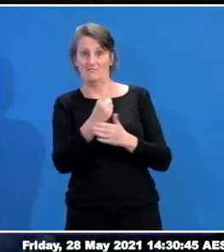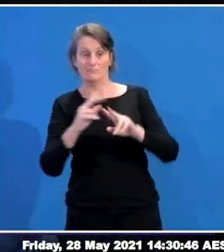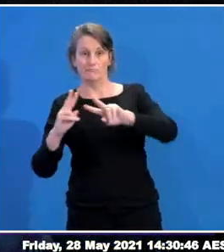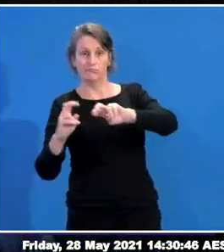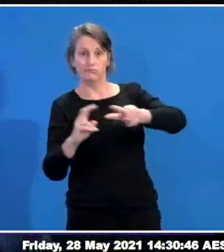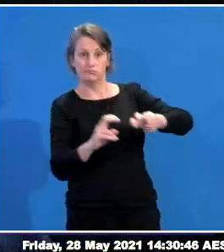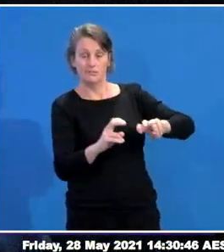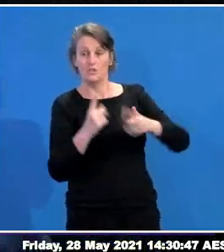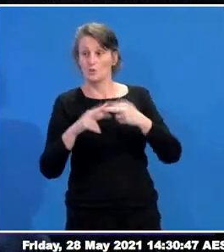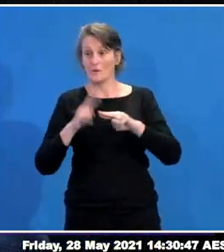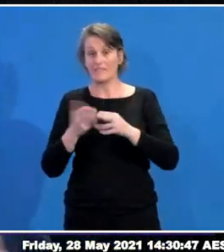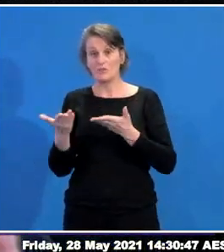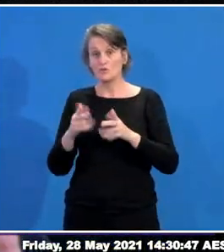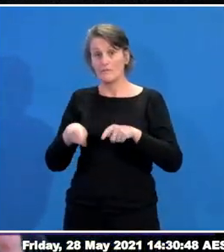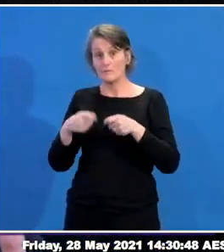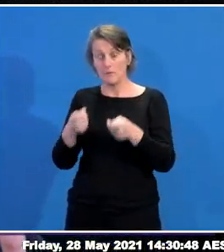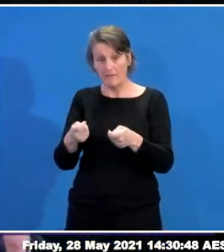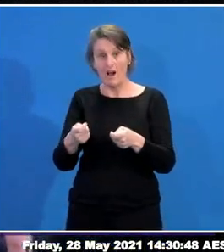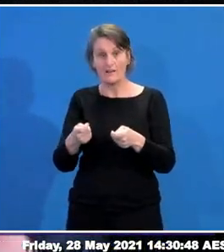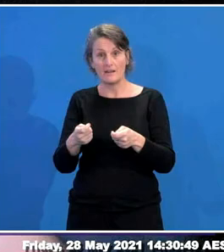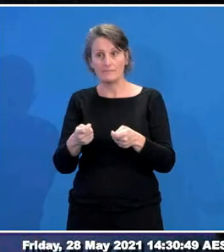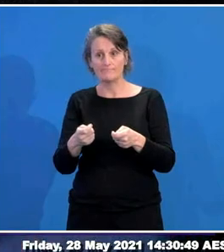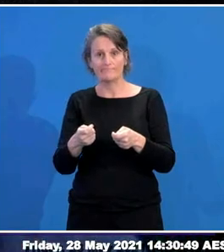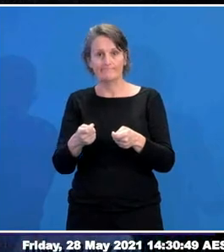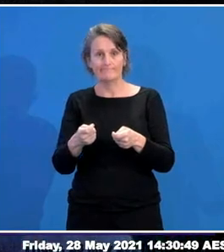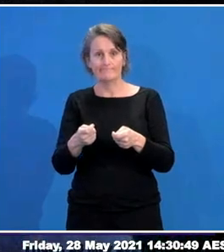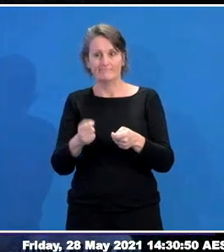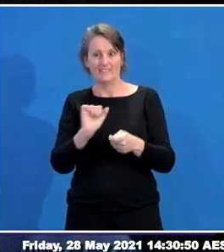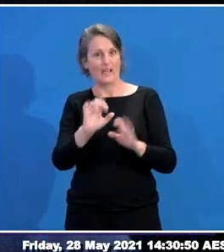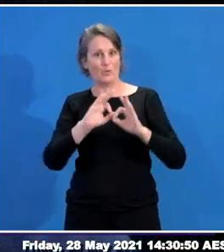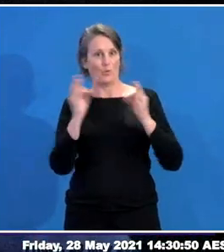provider where that provider has been required to support certain things to us.